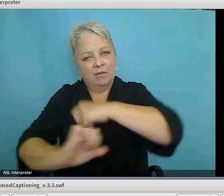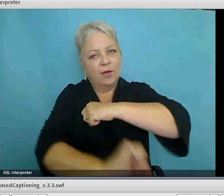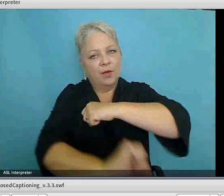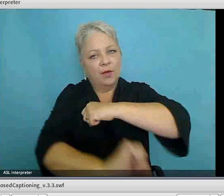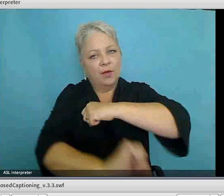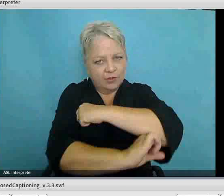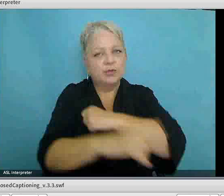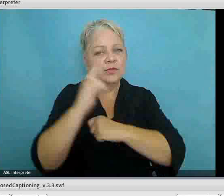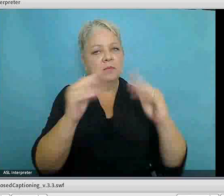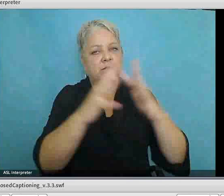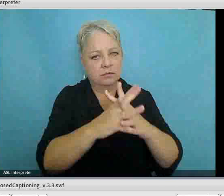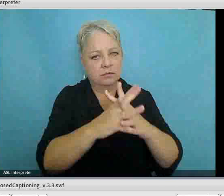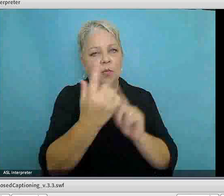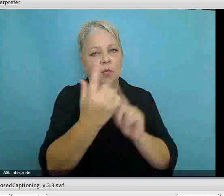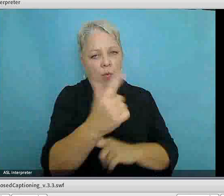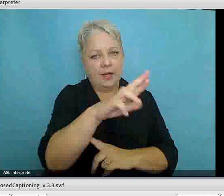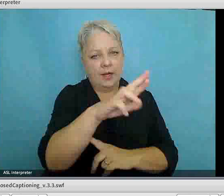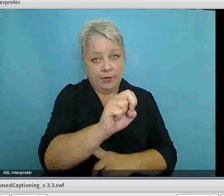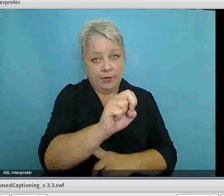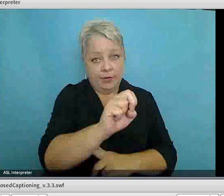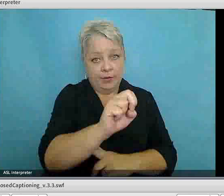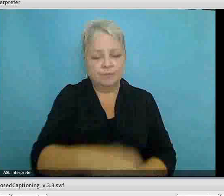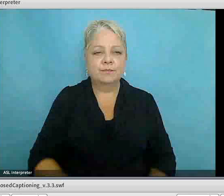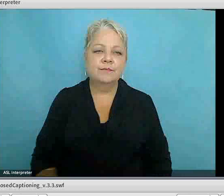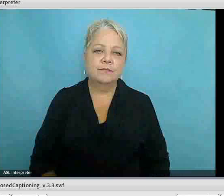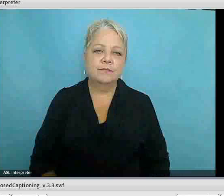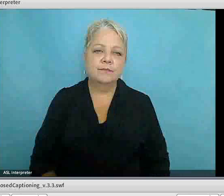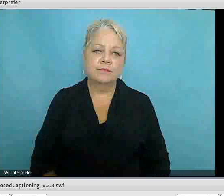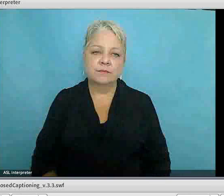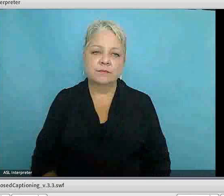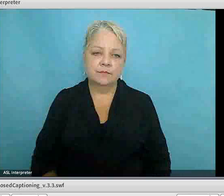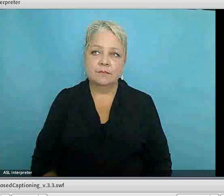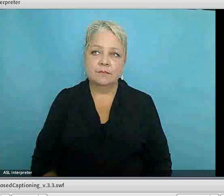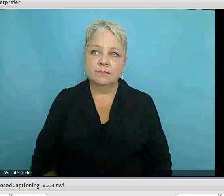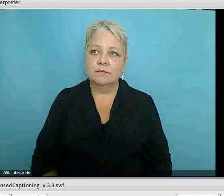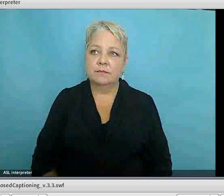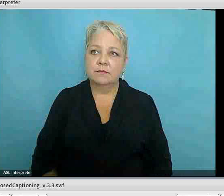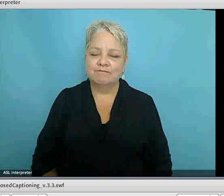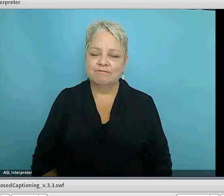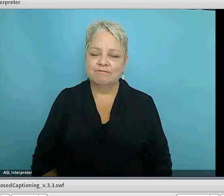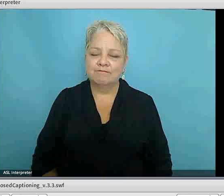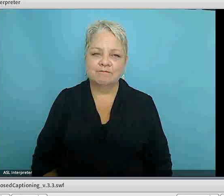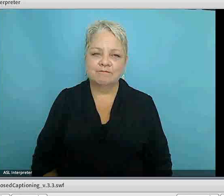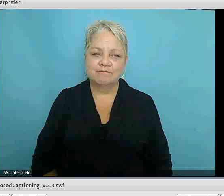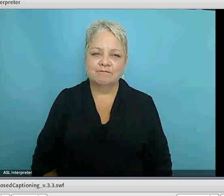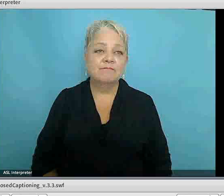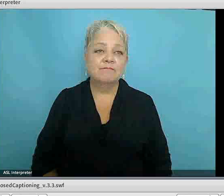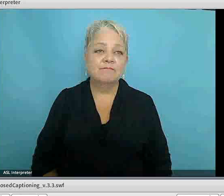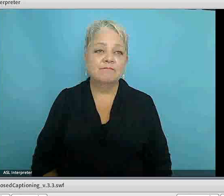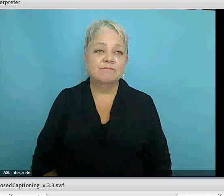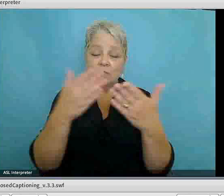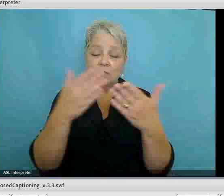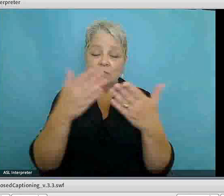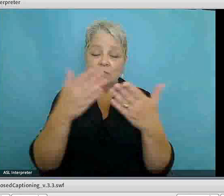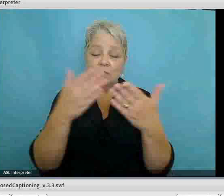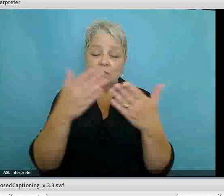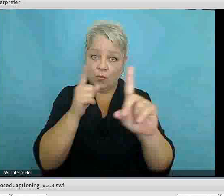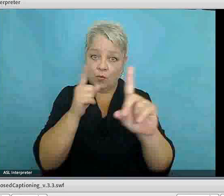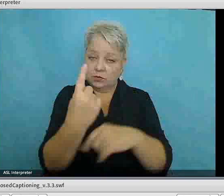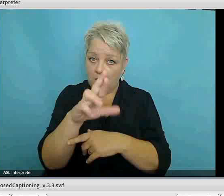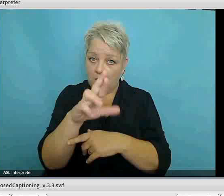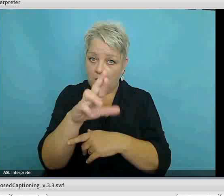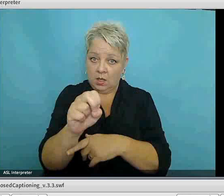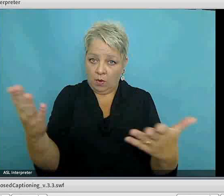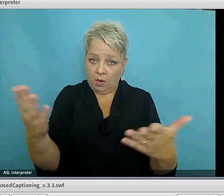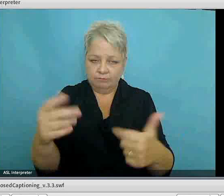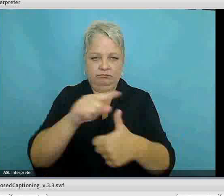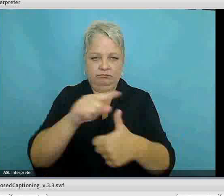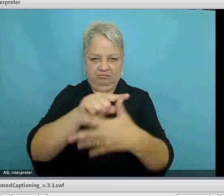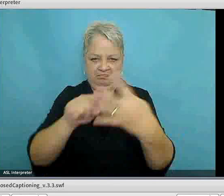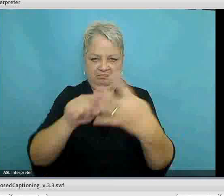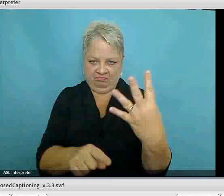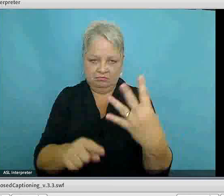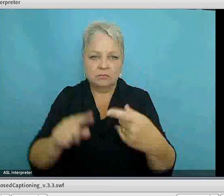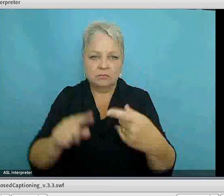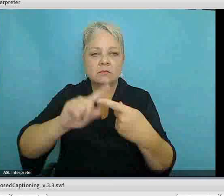The overall goals of One Care are to enhance the ability of MassHealth and Medicare to